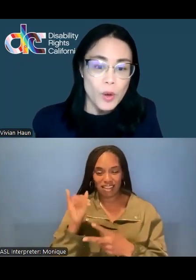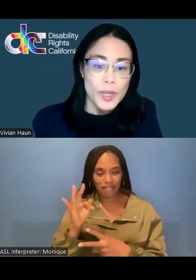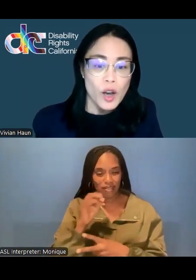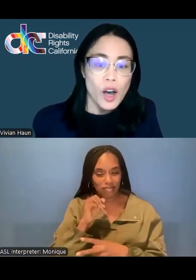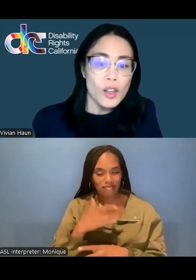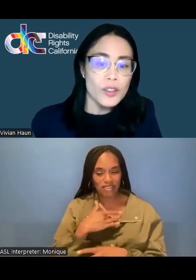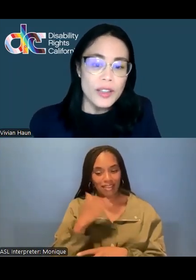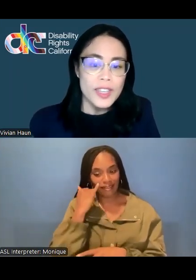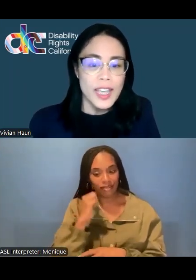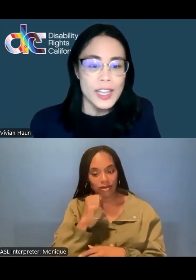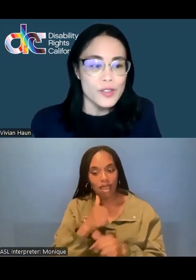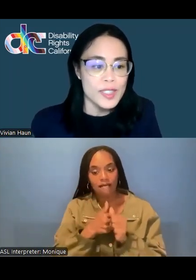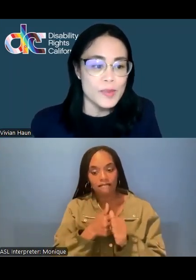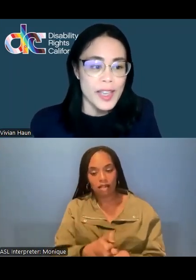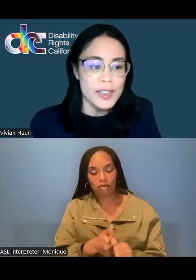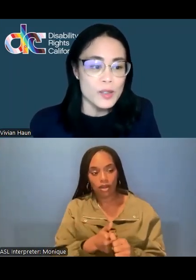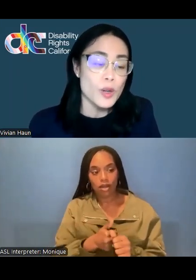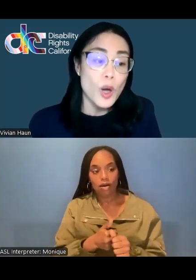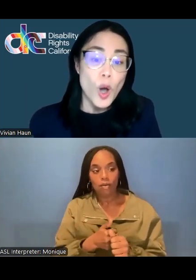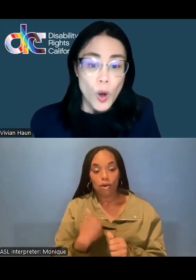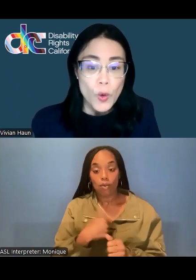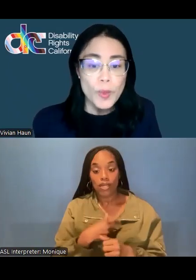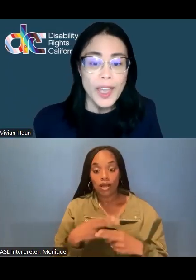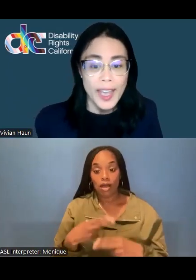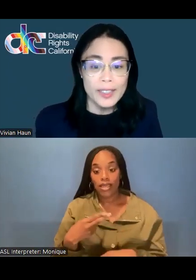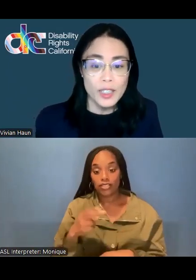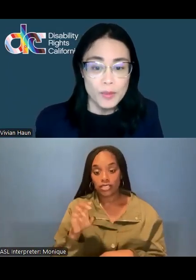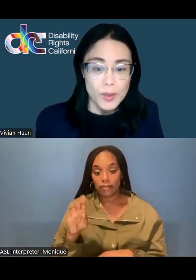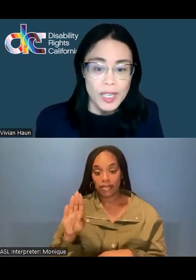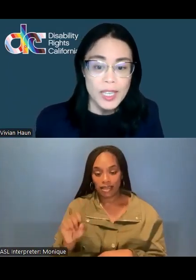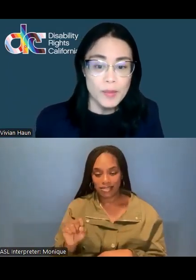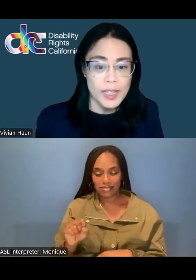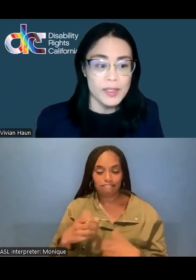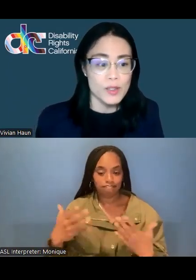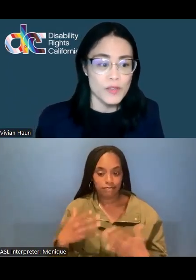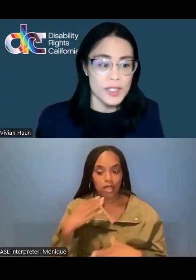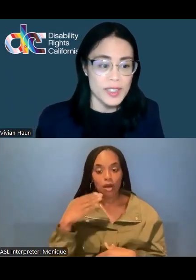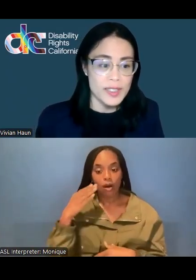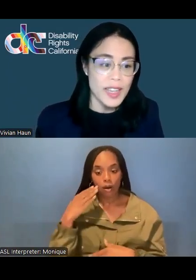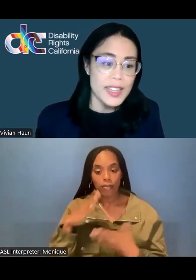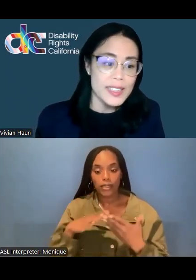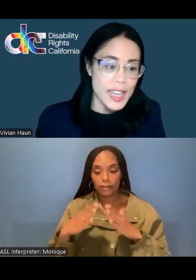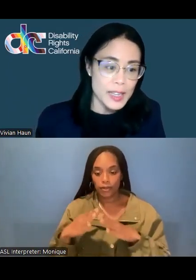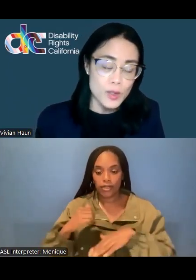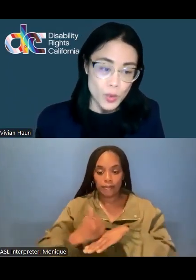what we call the HCBS or Home and Community-based Services Settings